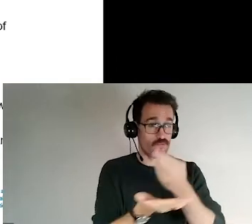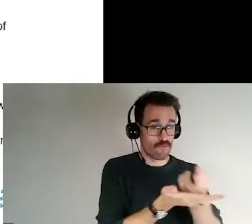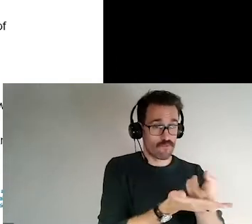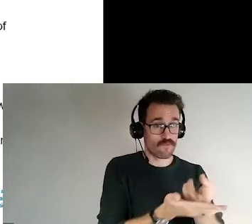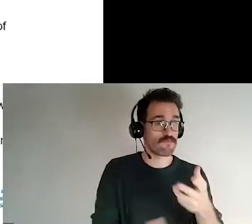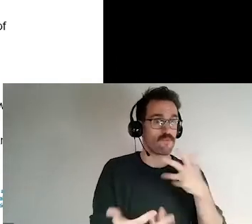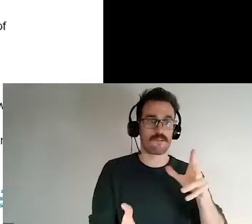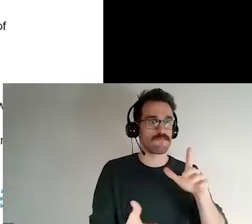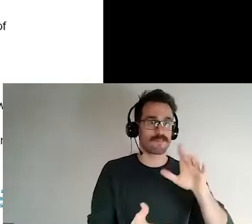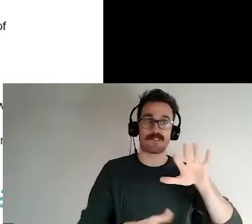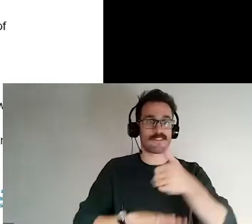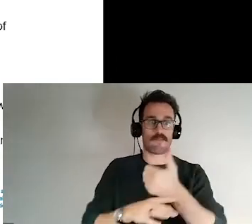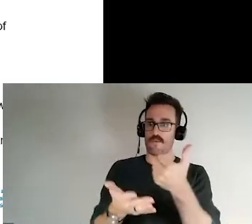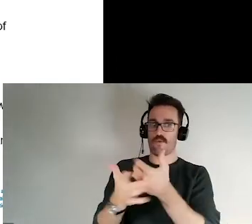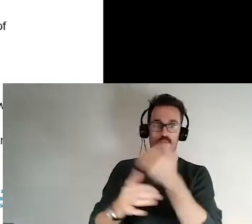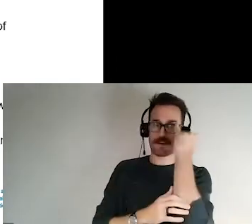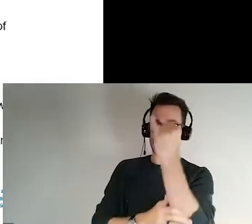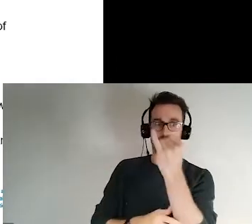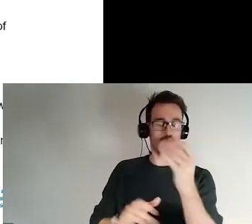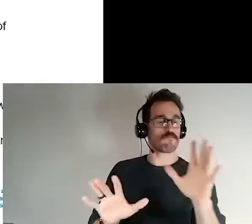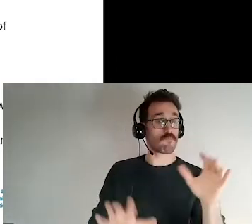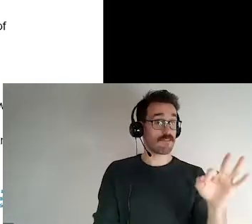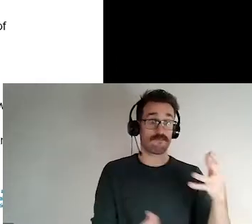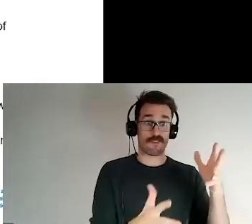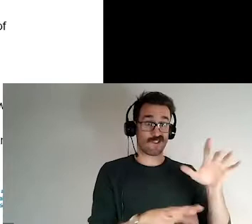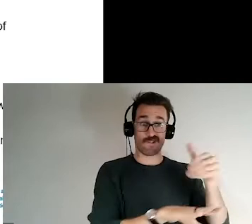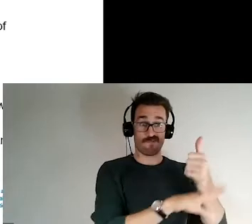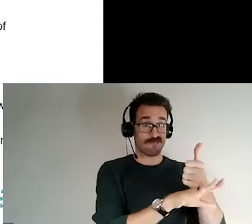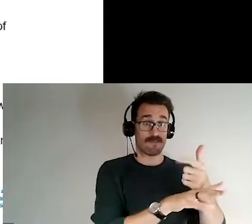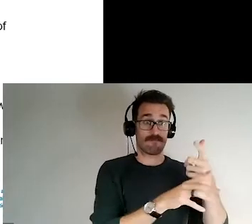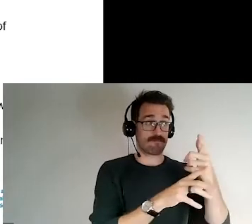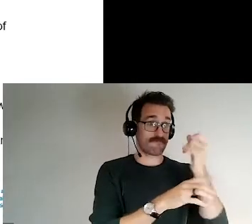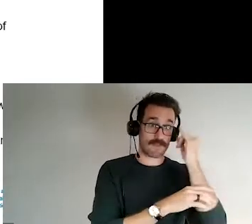need to and there is a lot of good work out there. We've also undertaken quite a bit of new research.